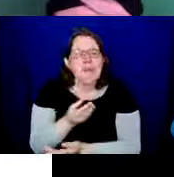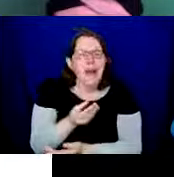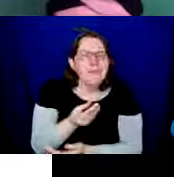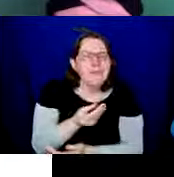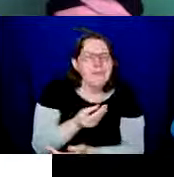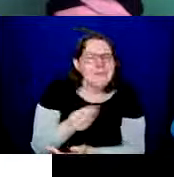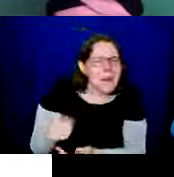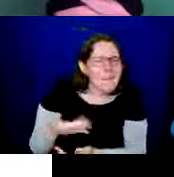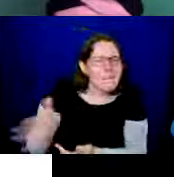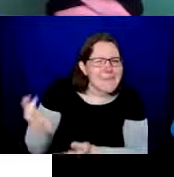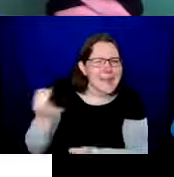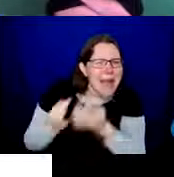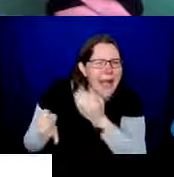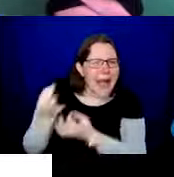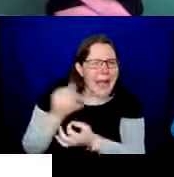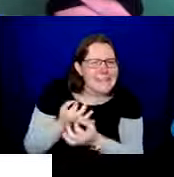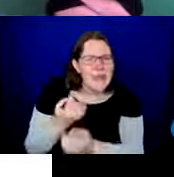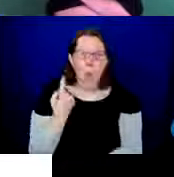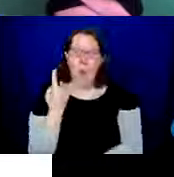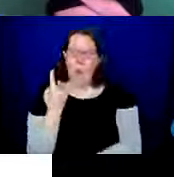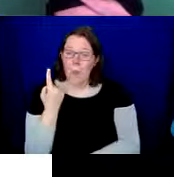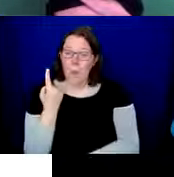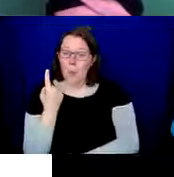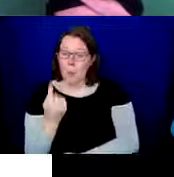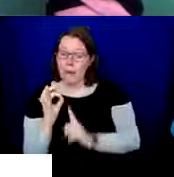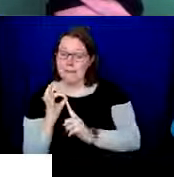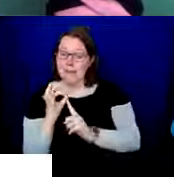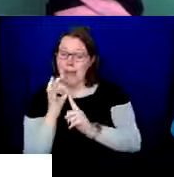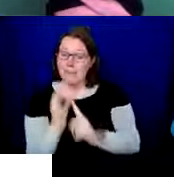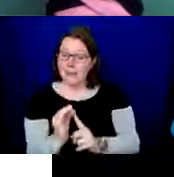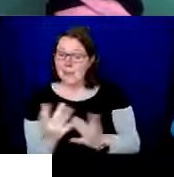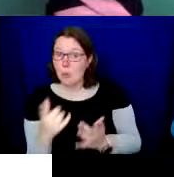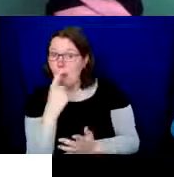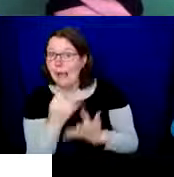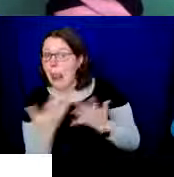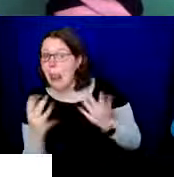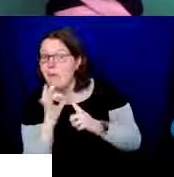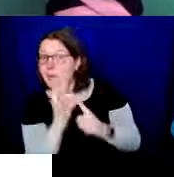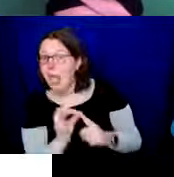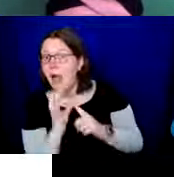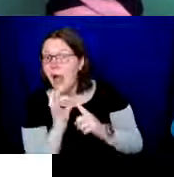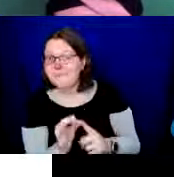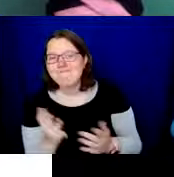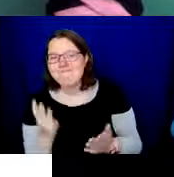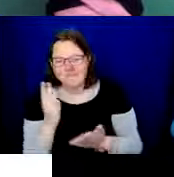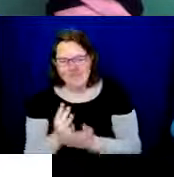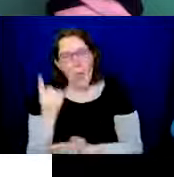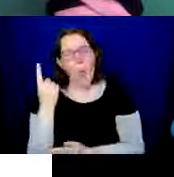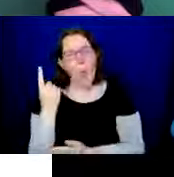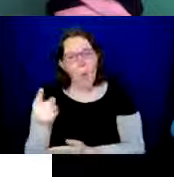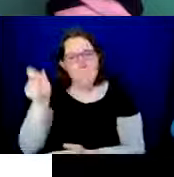an individual you only can put in one but if you apply with someone else that would be treated as